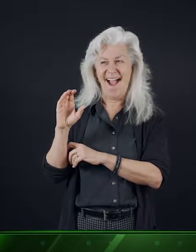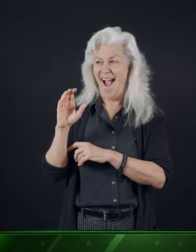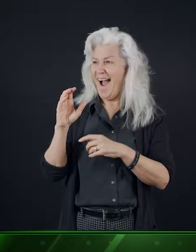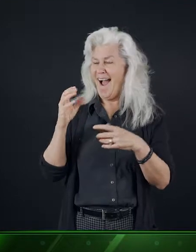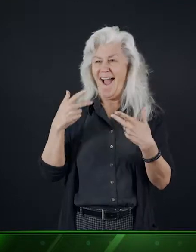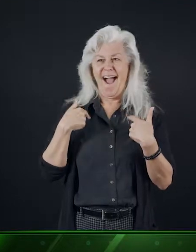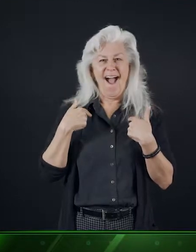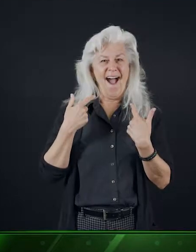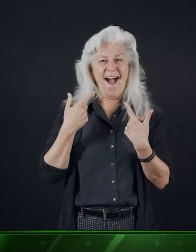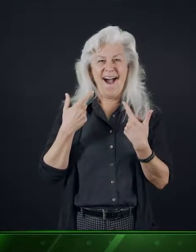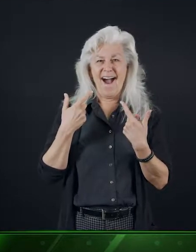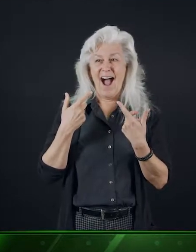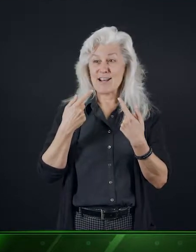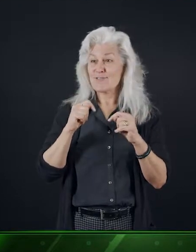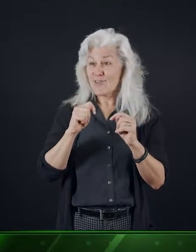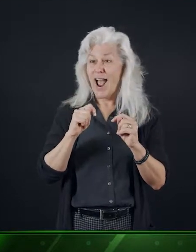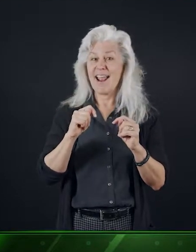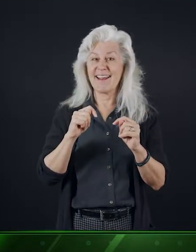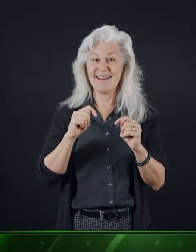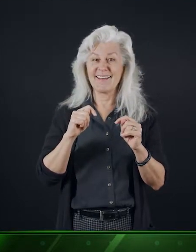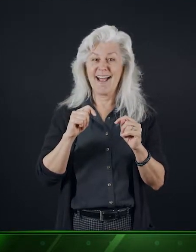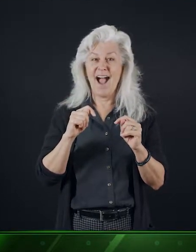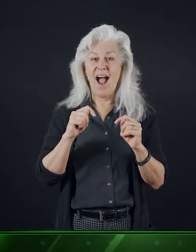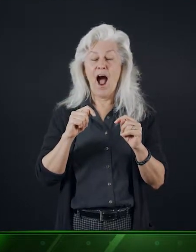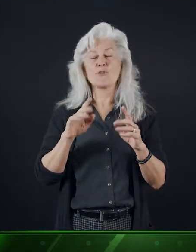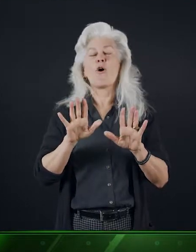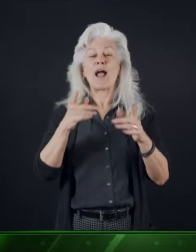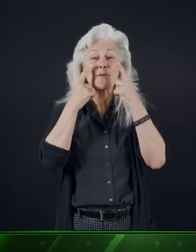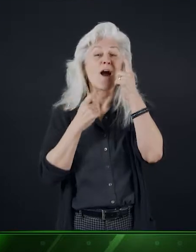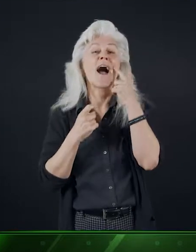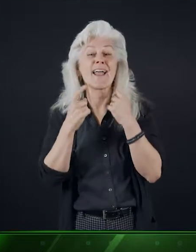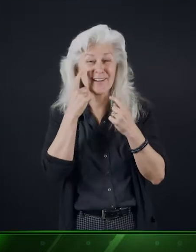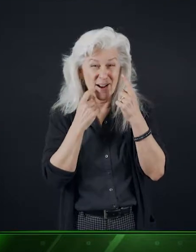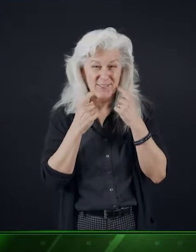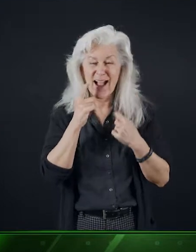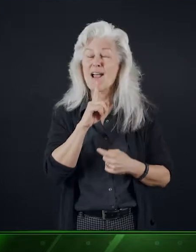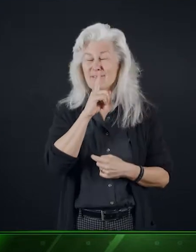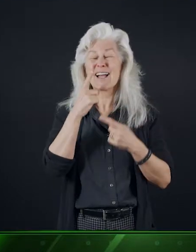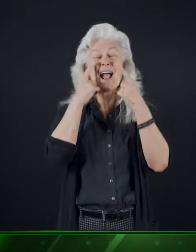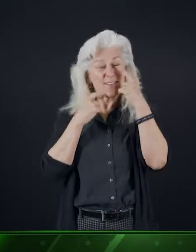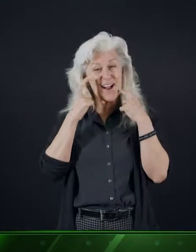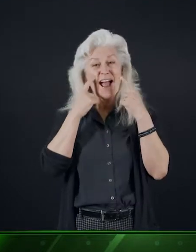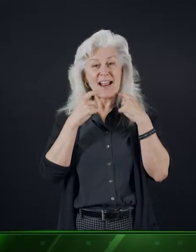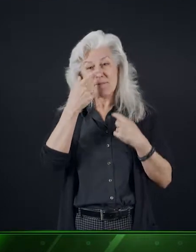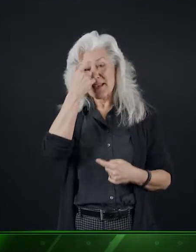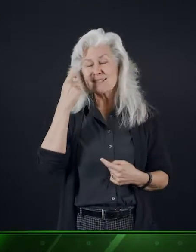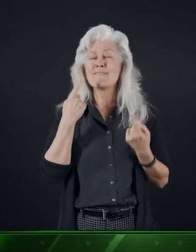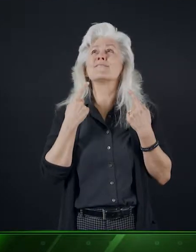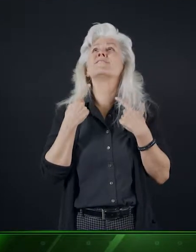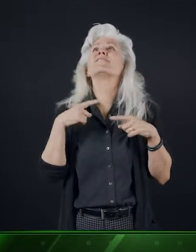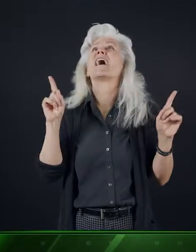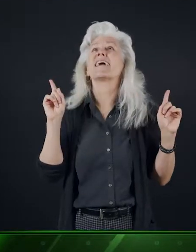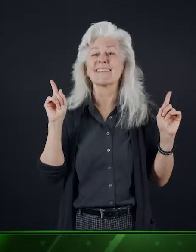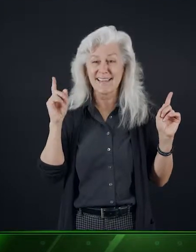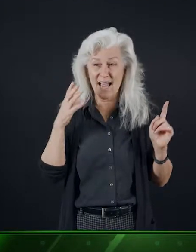I cried. I legitimately cried because I was finally free to experience